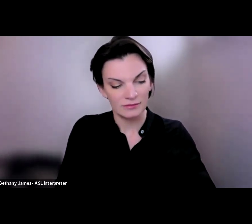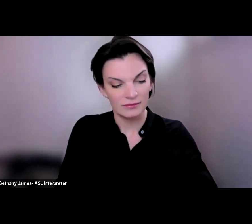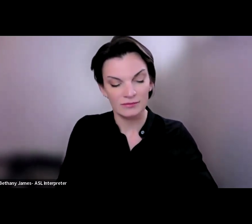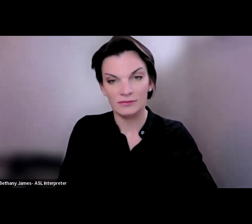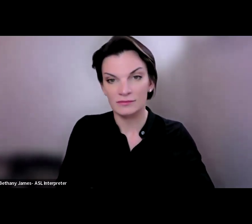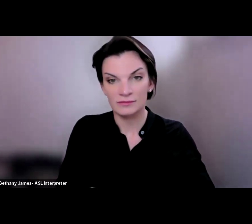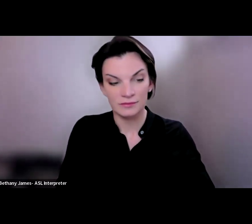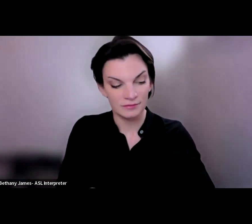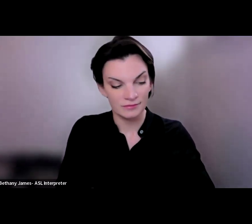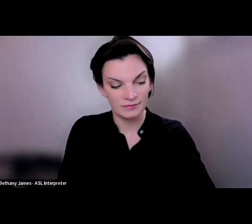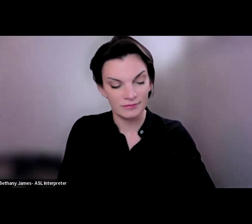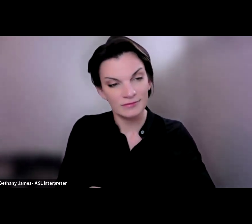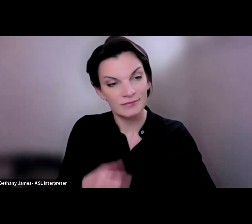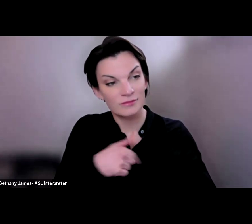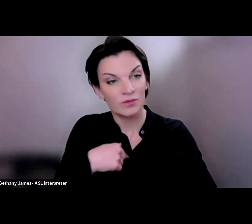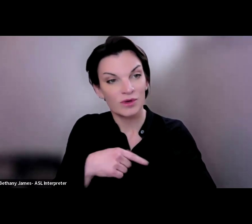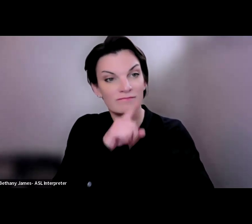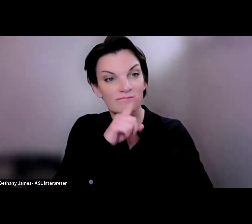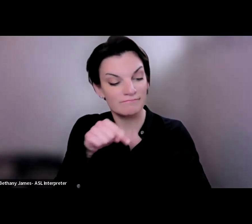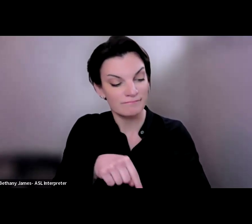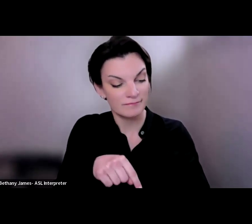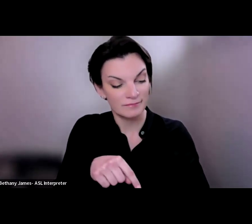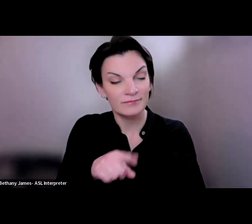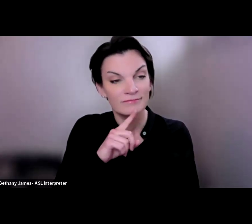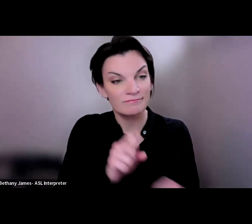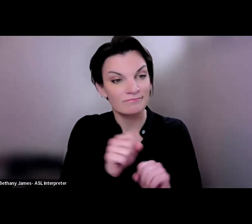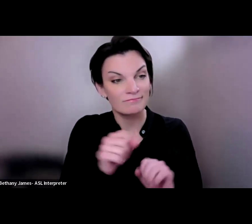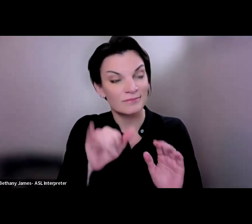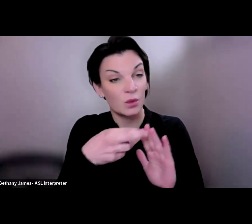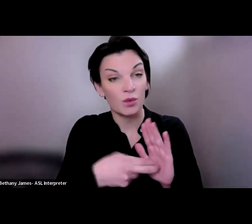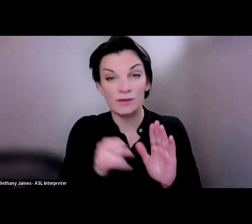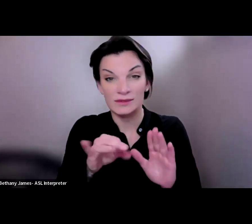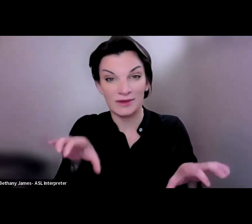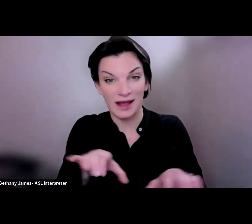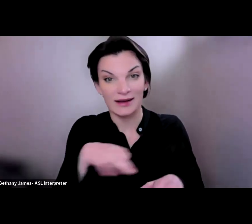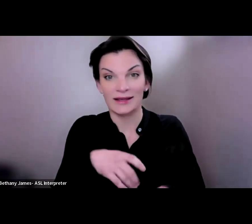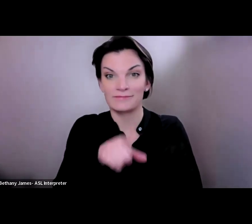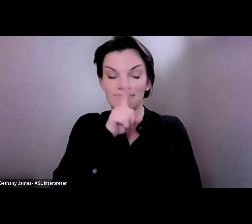you know we don't want to make this neverending list of rules of conduct that situations are